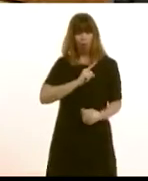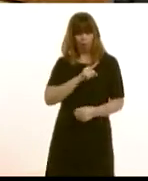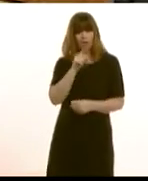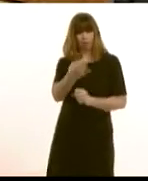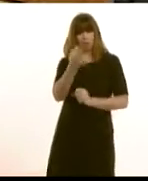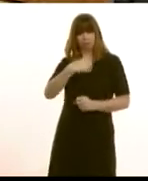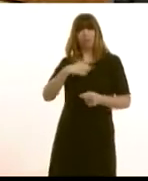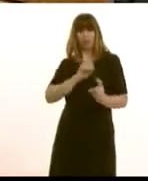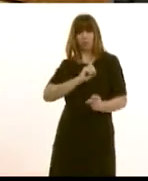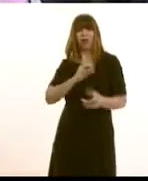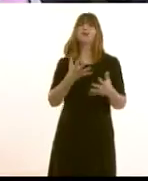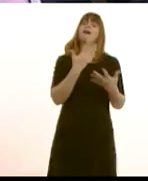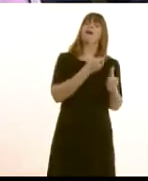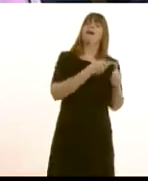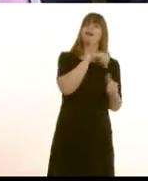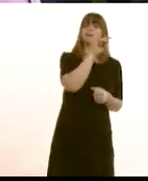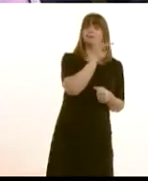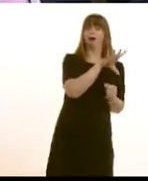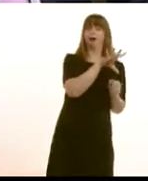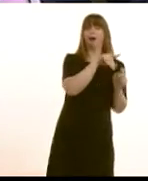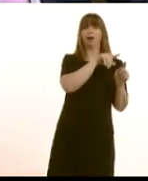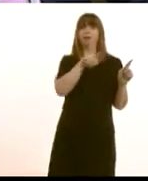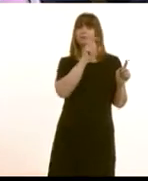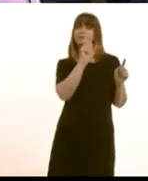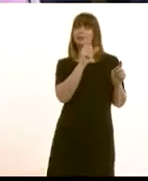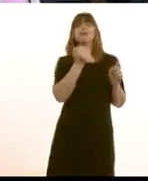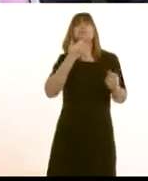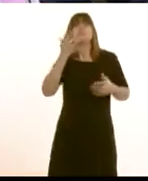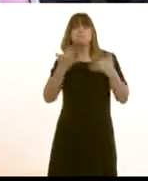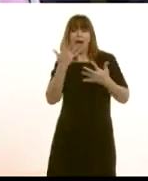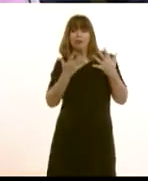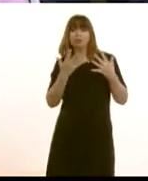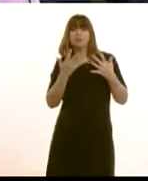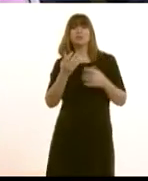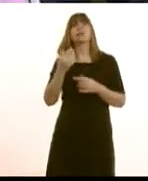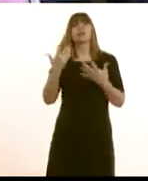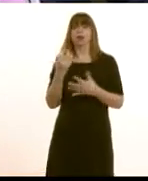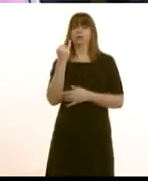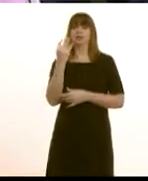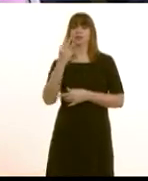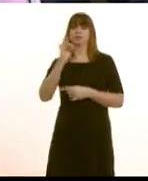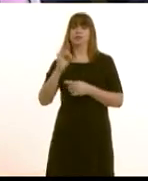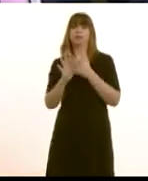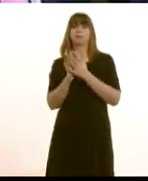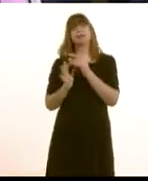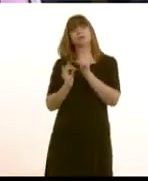up 2.5 per cent; 64.4 per cent achieved A* to C in maths, up 2.7 per cent. In addition,